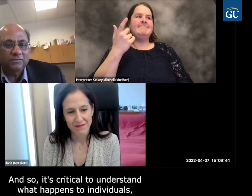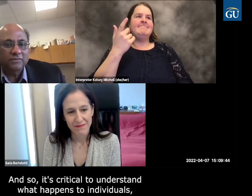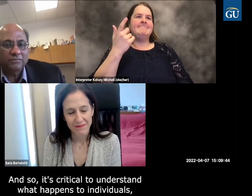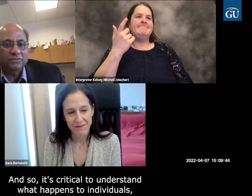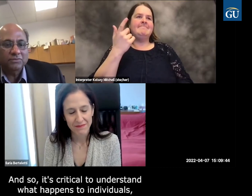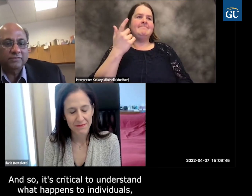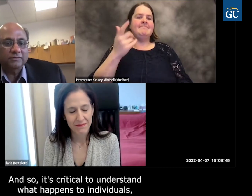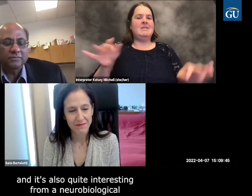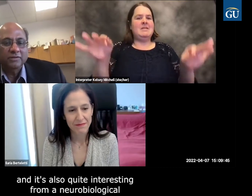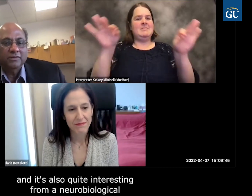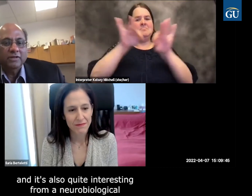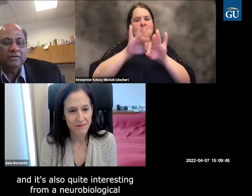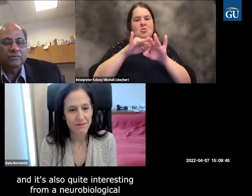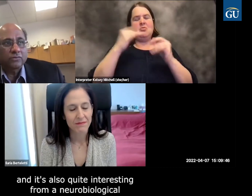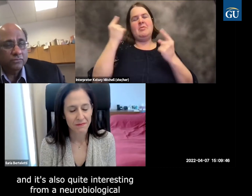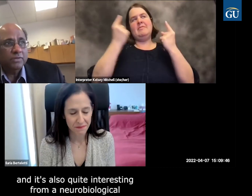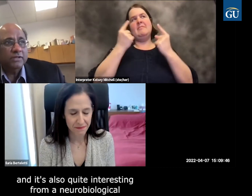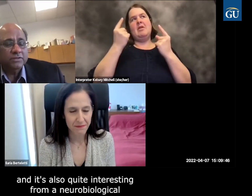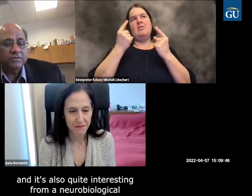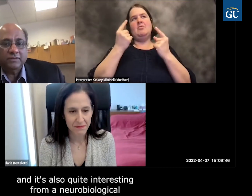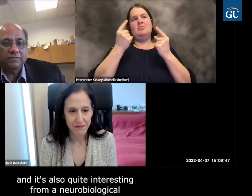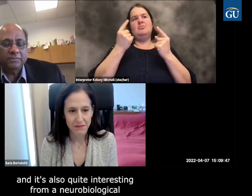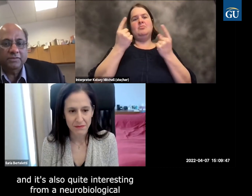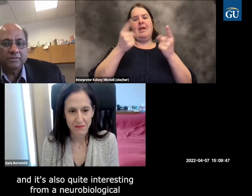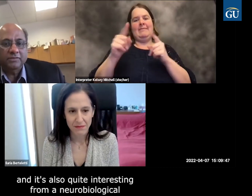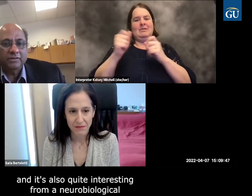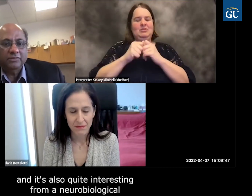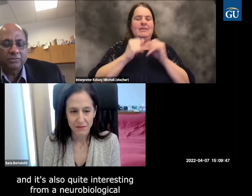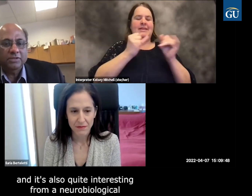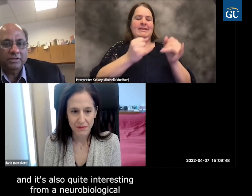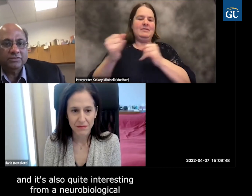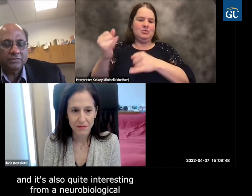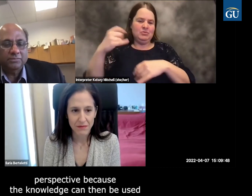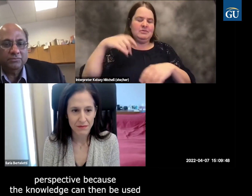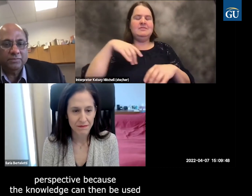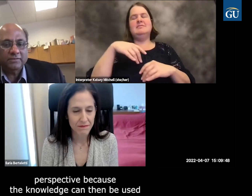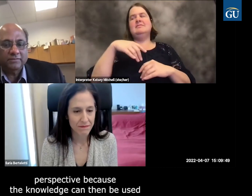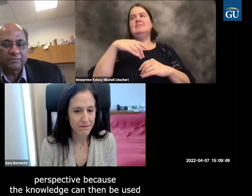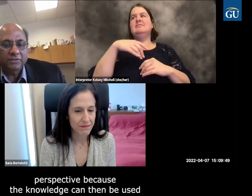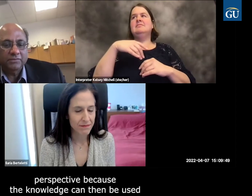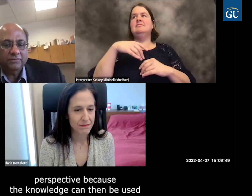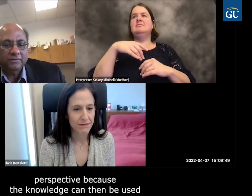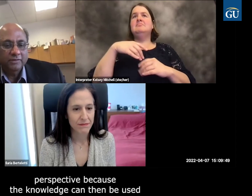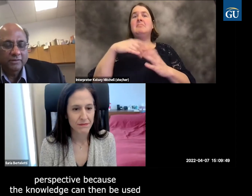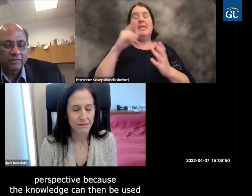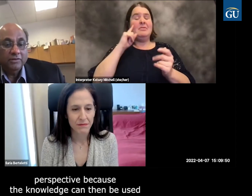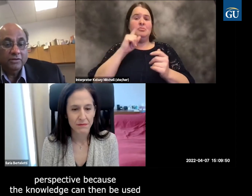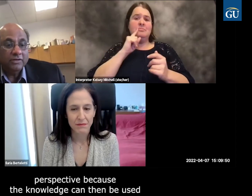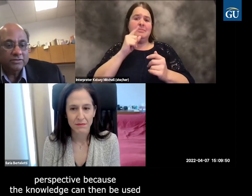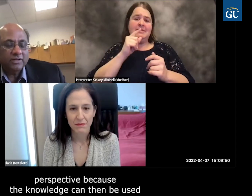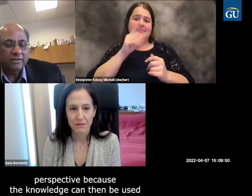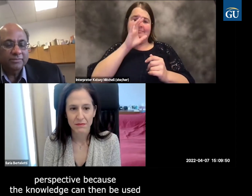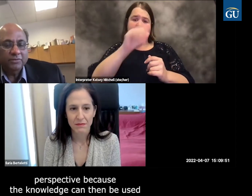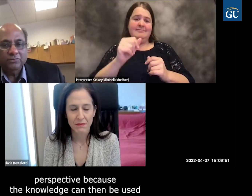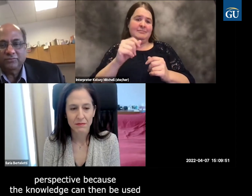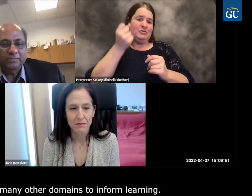individuals and it's also quite interesting from a neurobiological perspective because